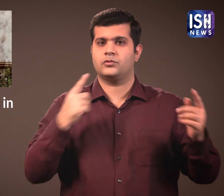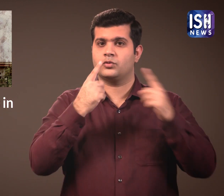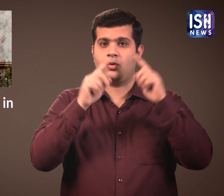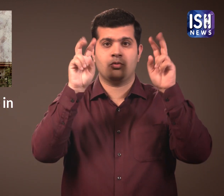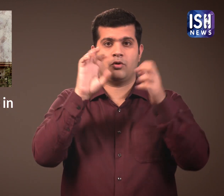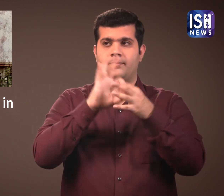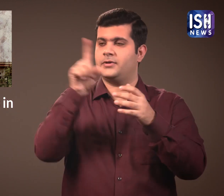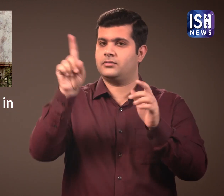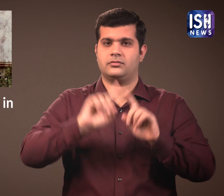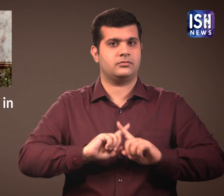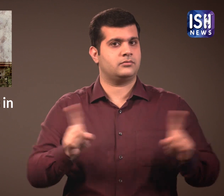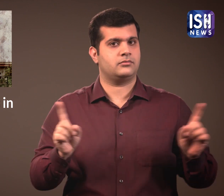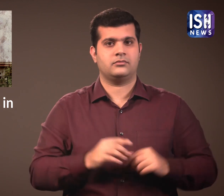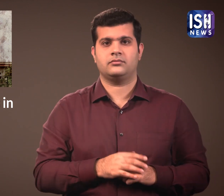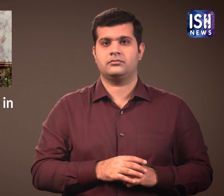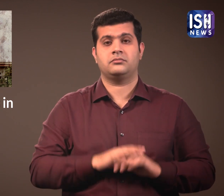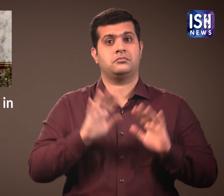No discussion about the case will be allowed.